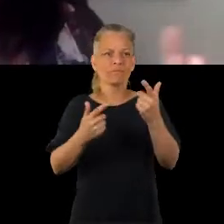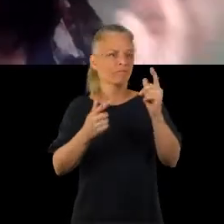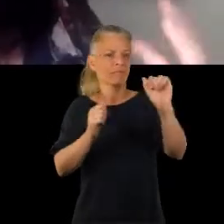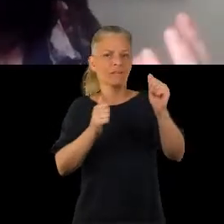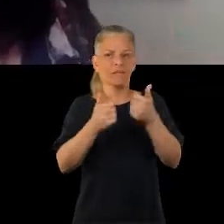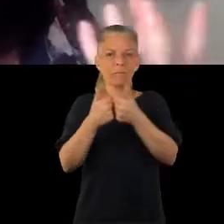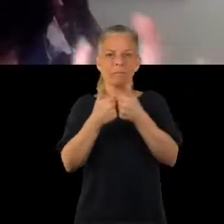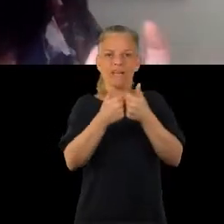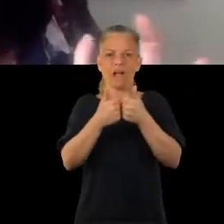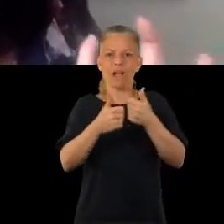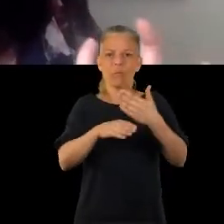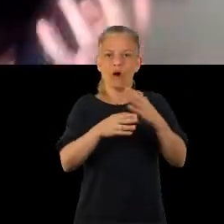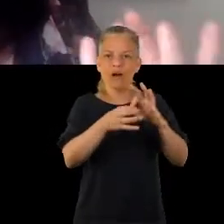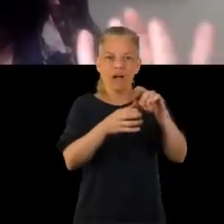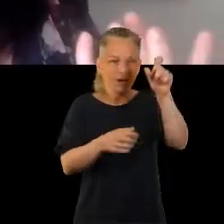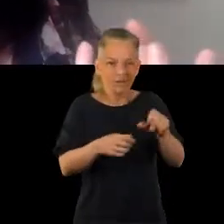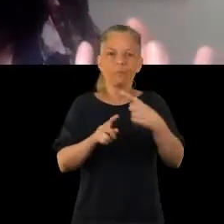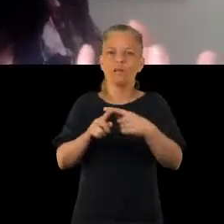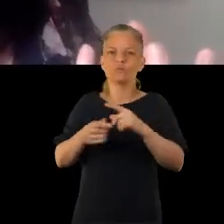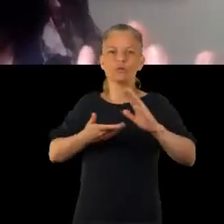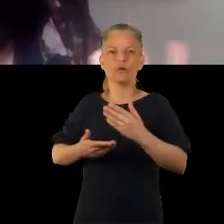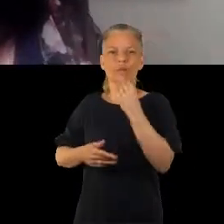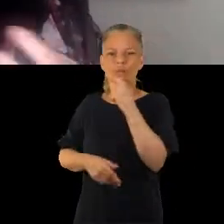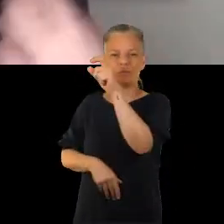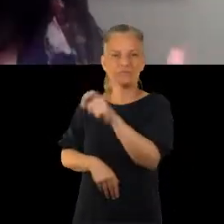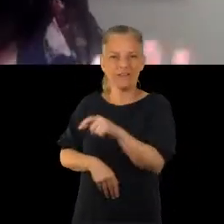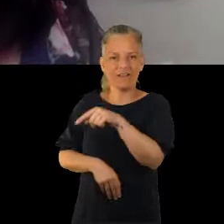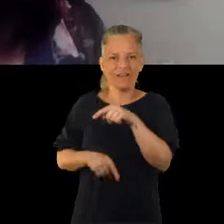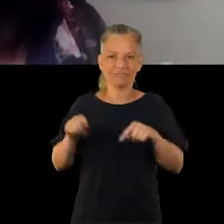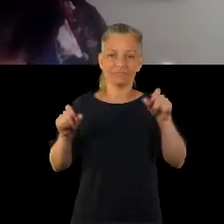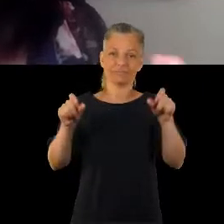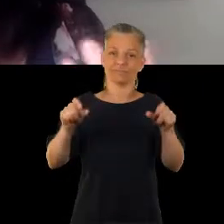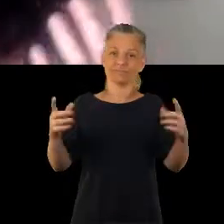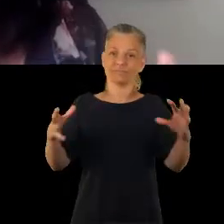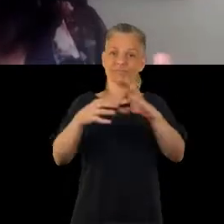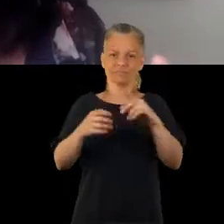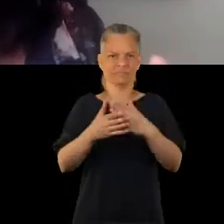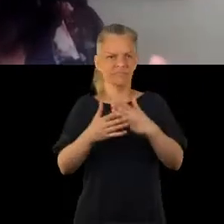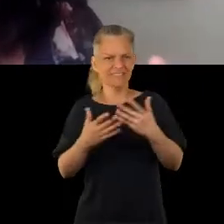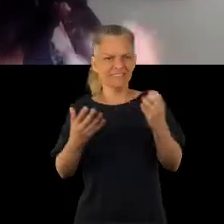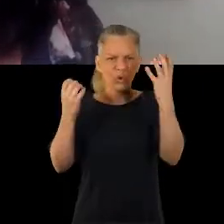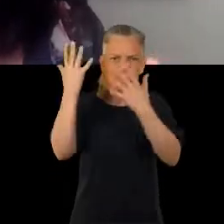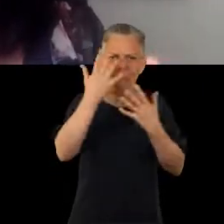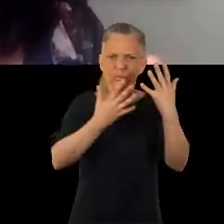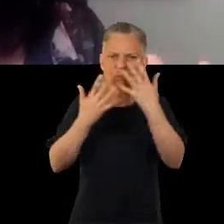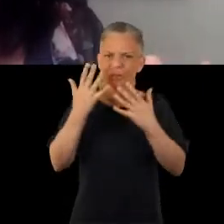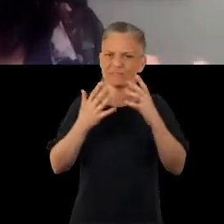And then the third thing is, use the peer knowledge that’s already out there. There’s loads of great resources that tell you what peer support is and how to do it really well.